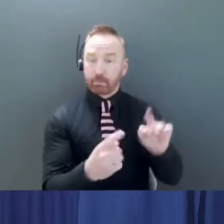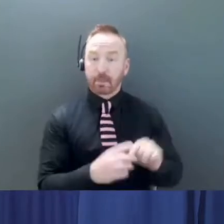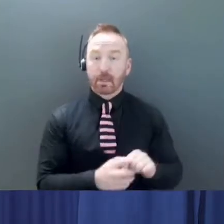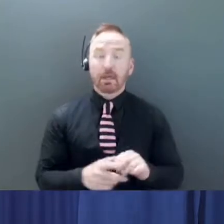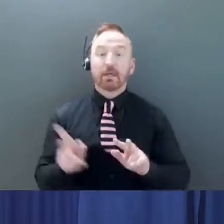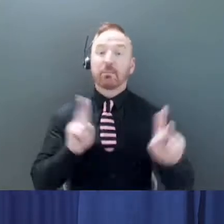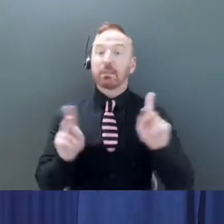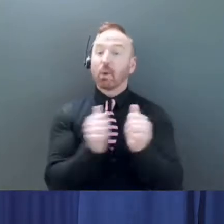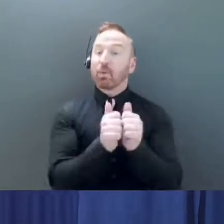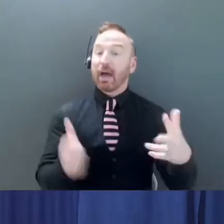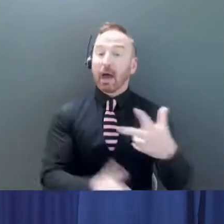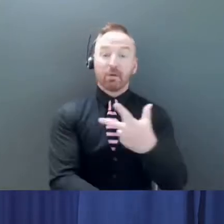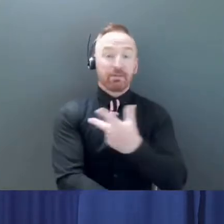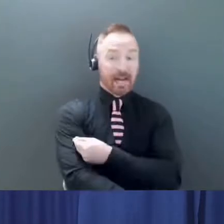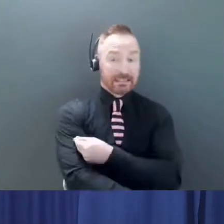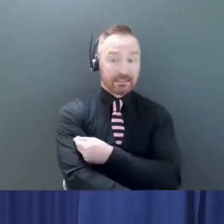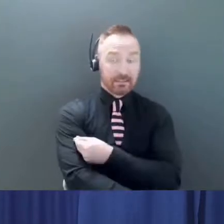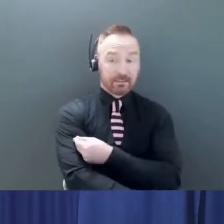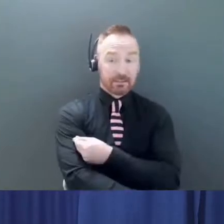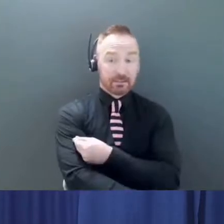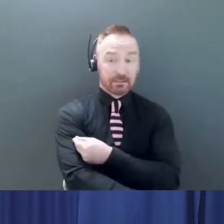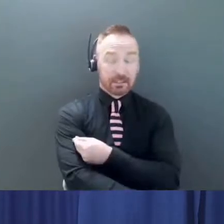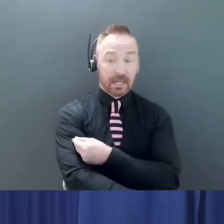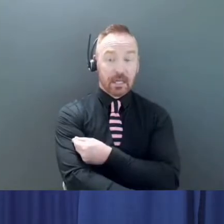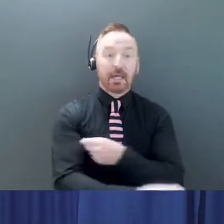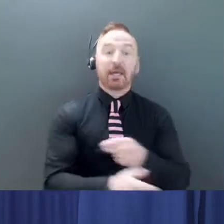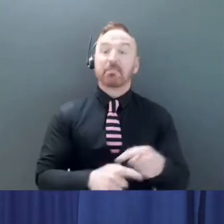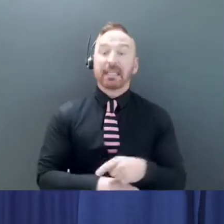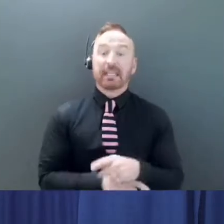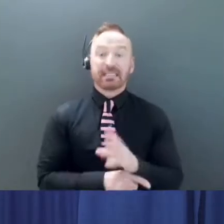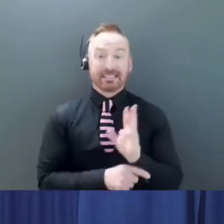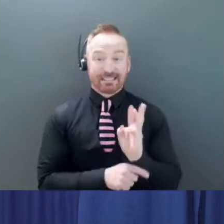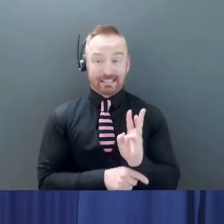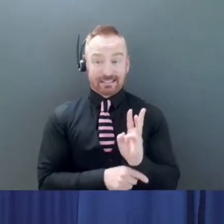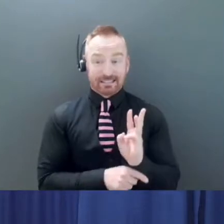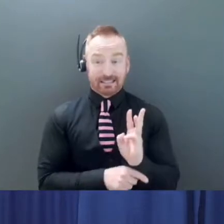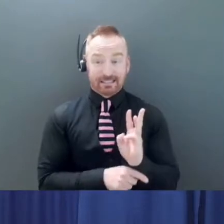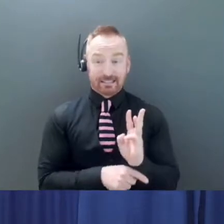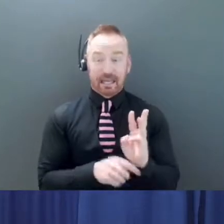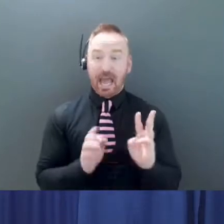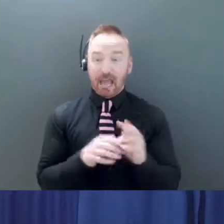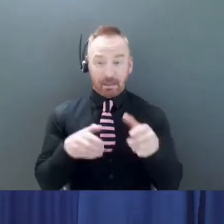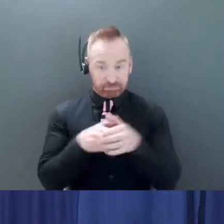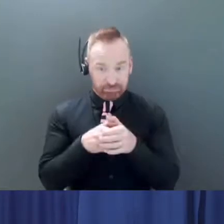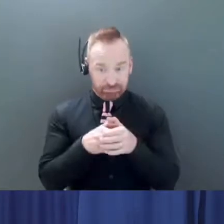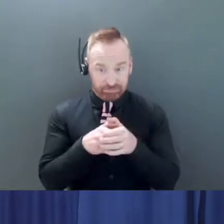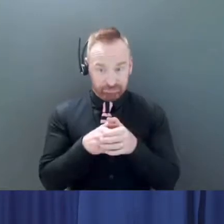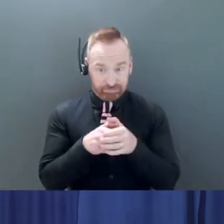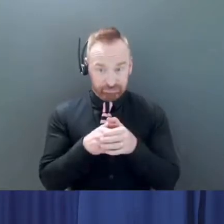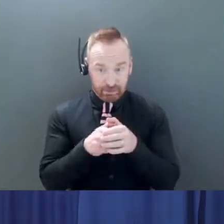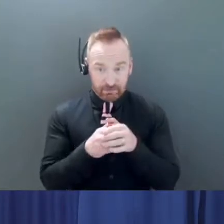stick to six and keep their circle small. Mask use will continue at